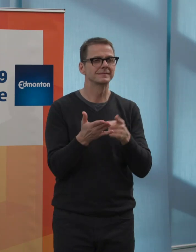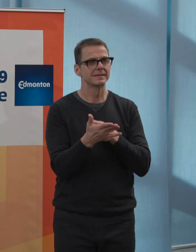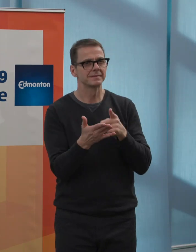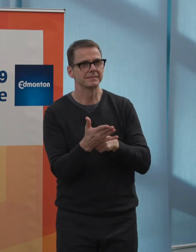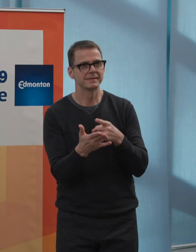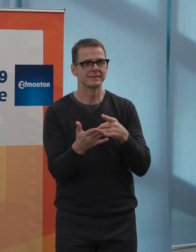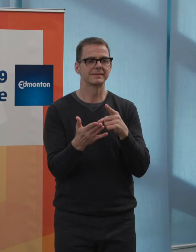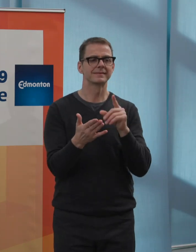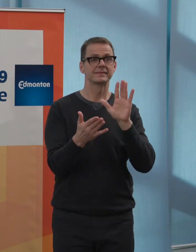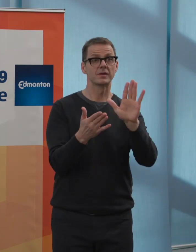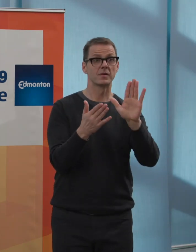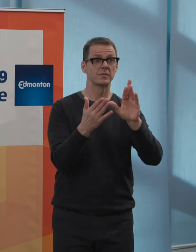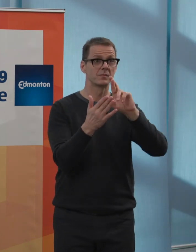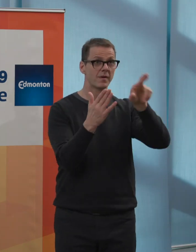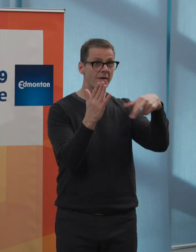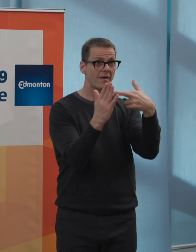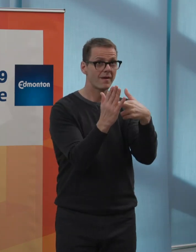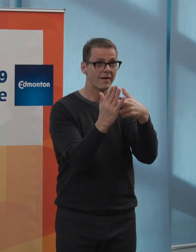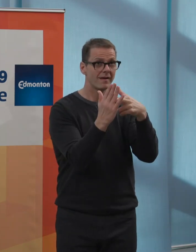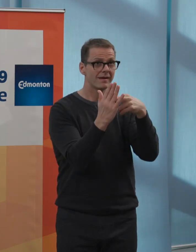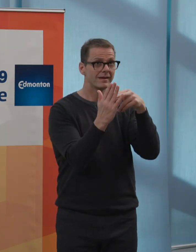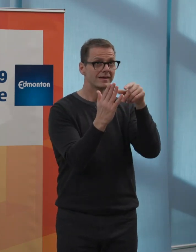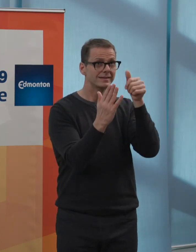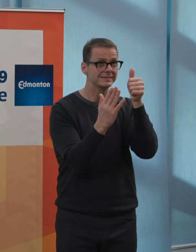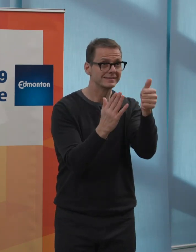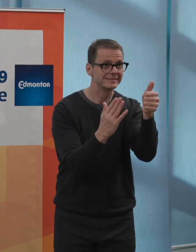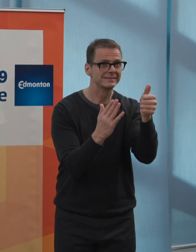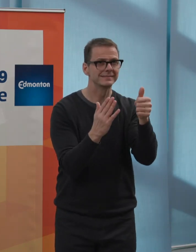another program or service that we're providing so don't have specific numbers